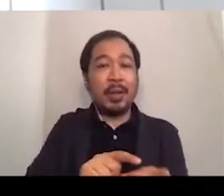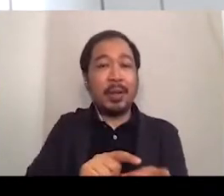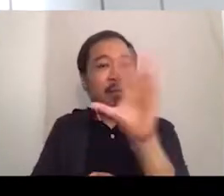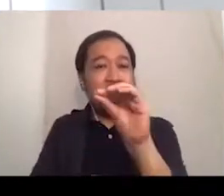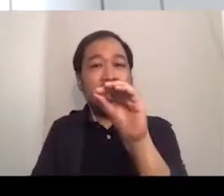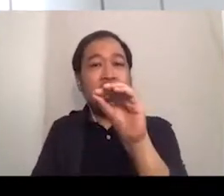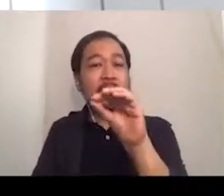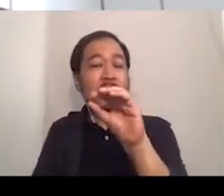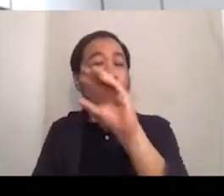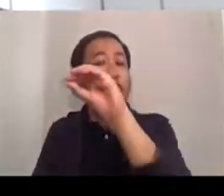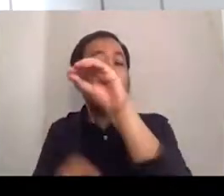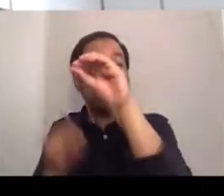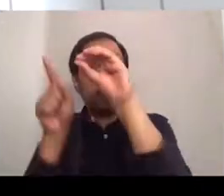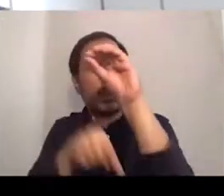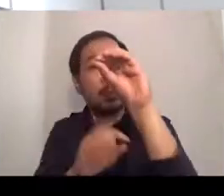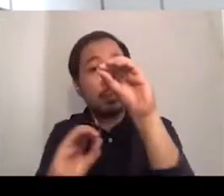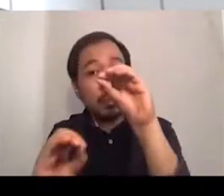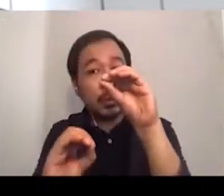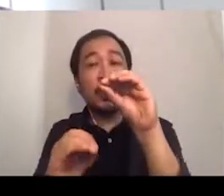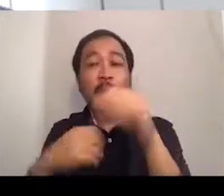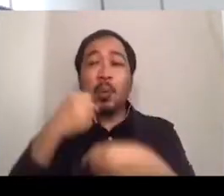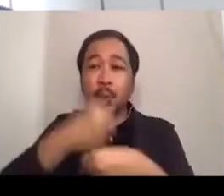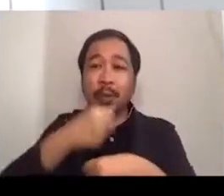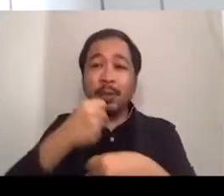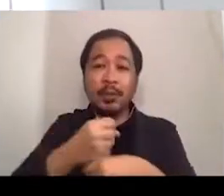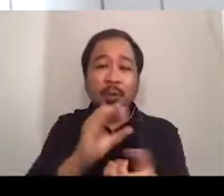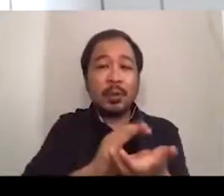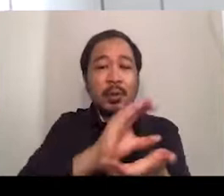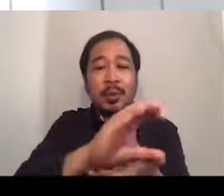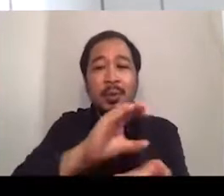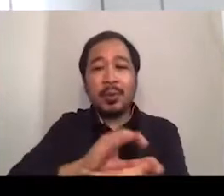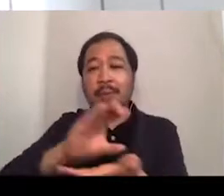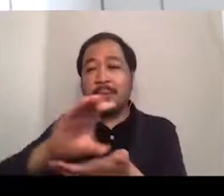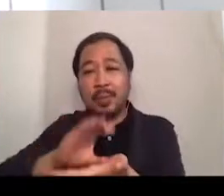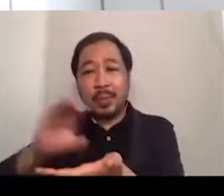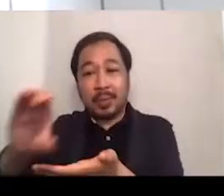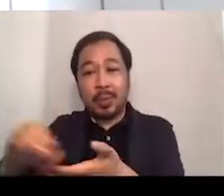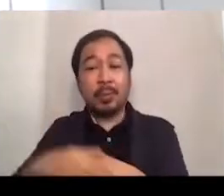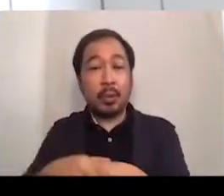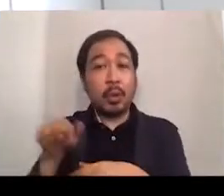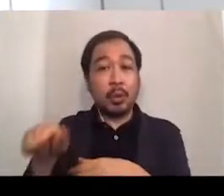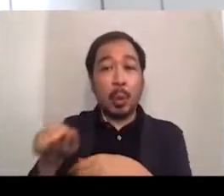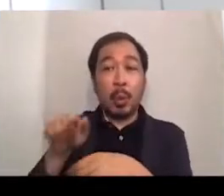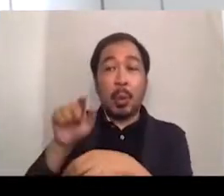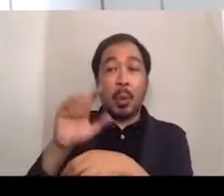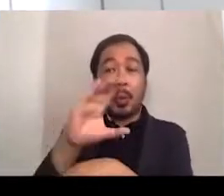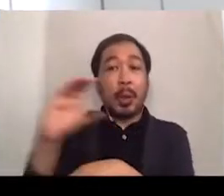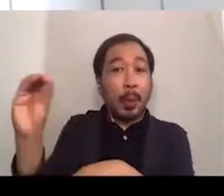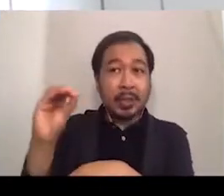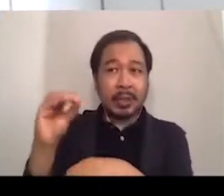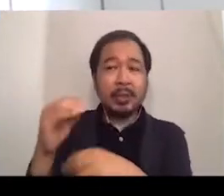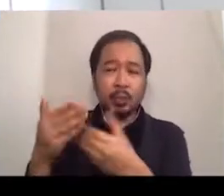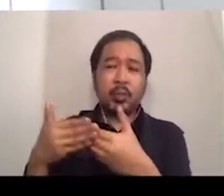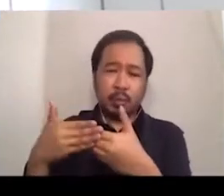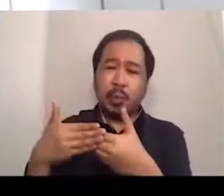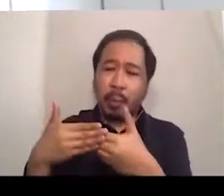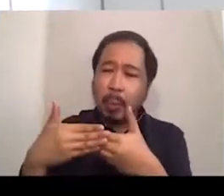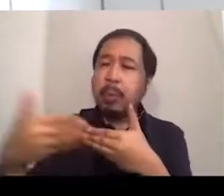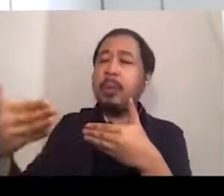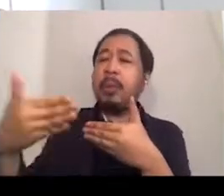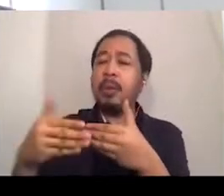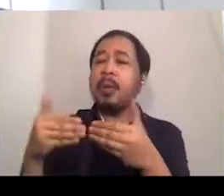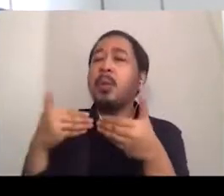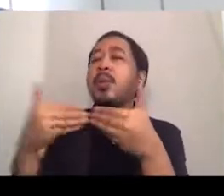in return for employers undertaking not to implement redundancies.